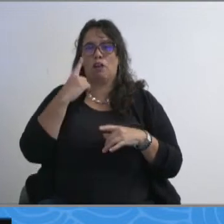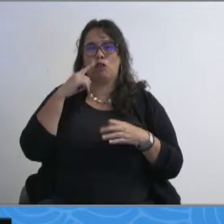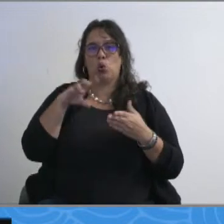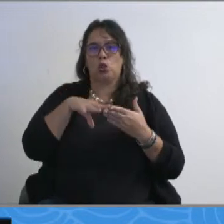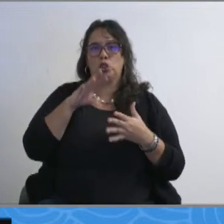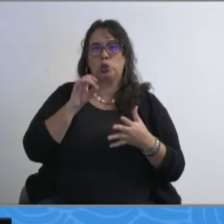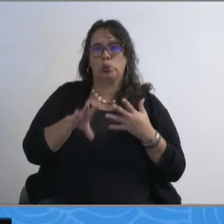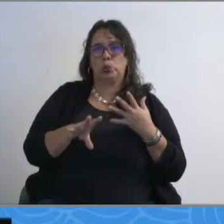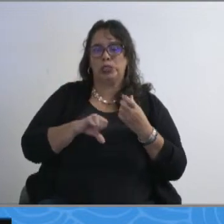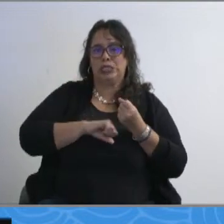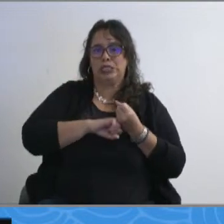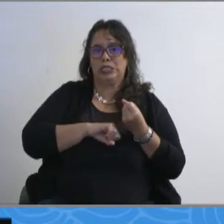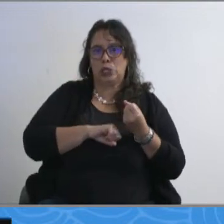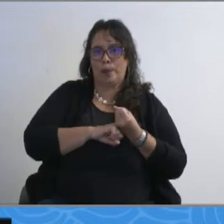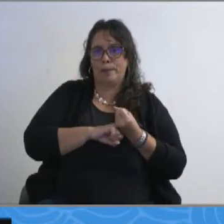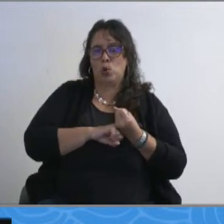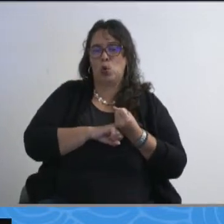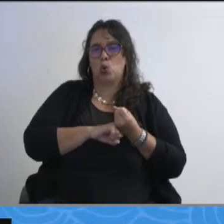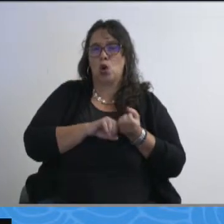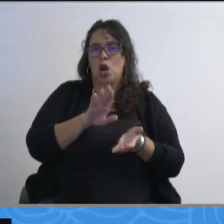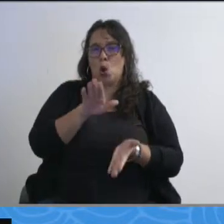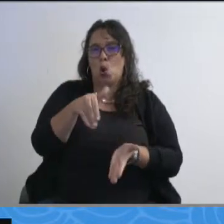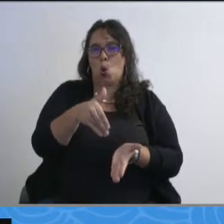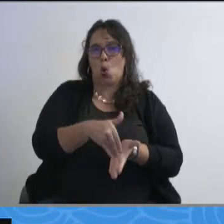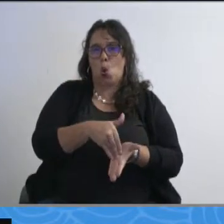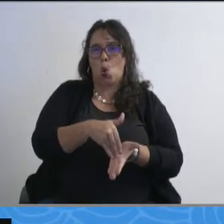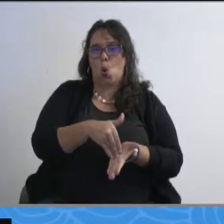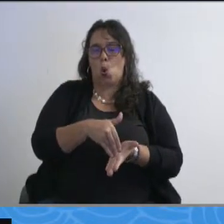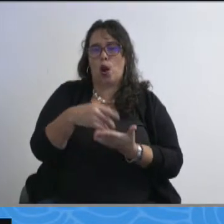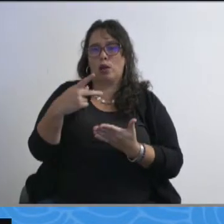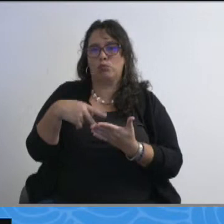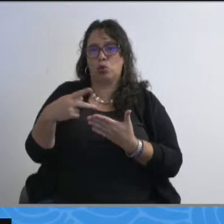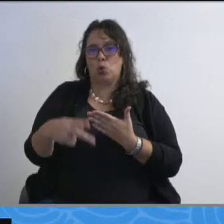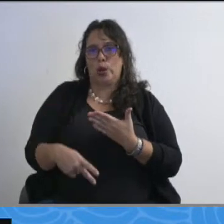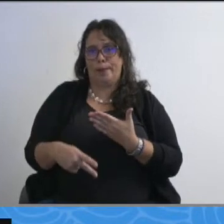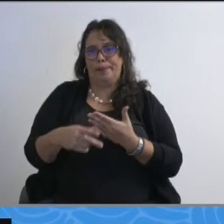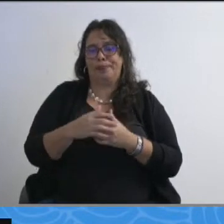to support the core program that they were receiving.